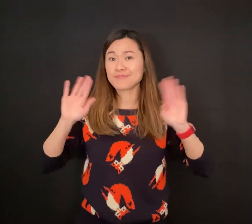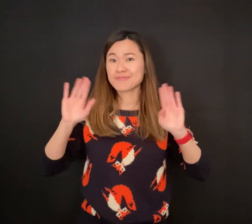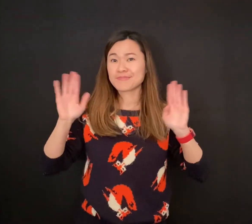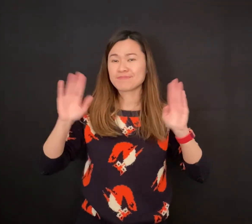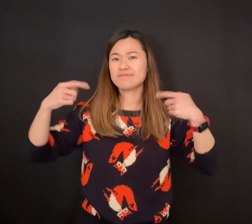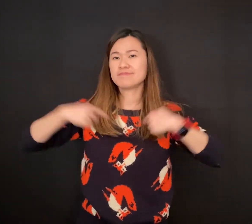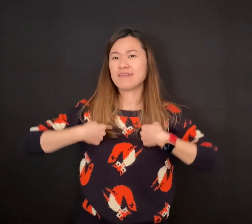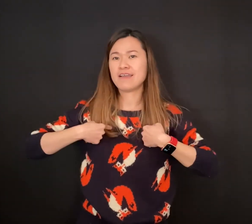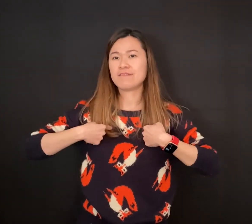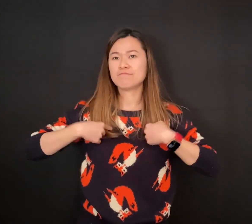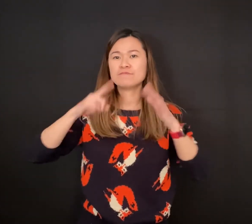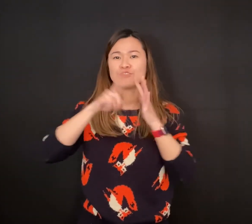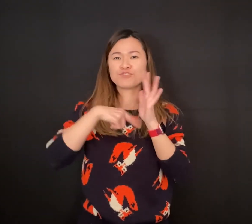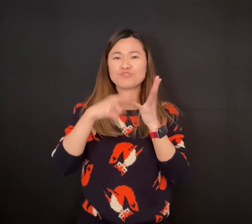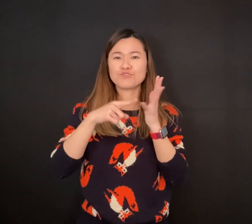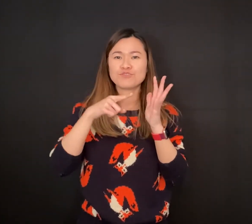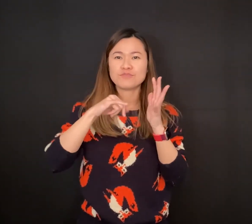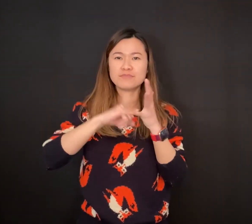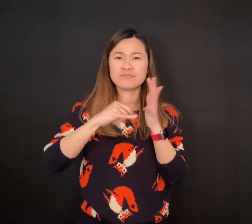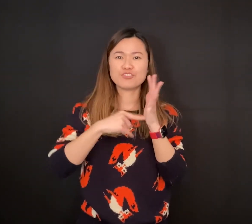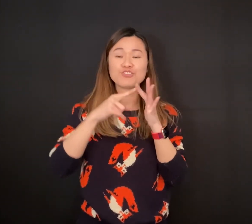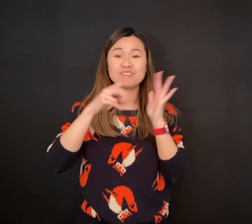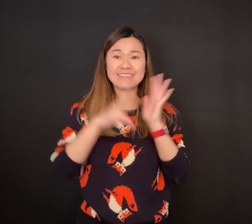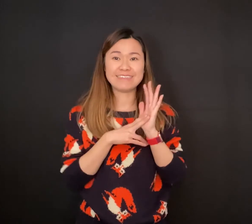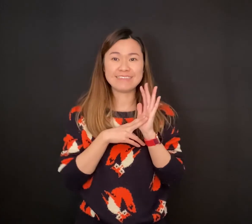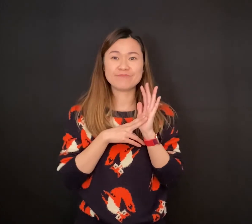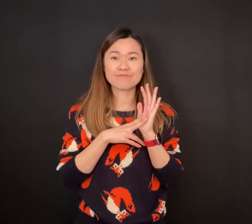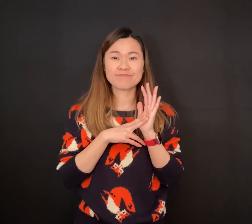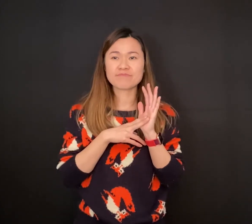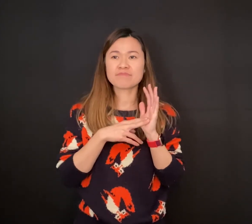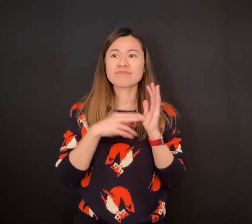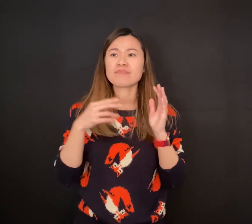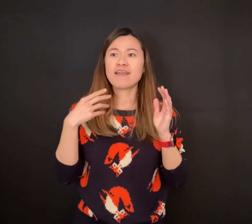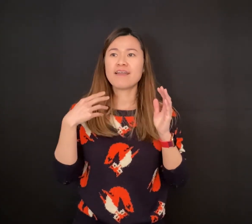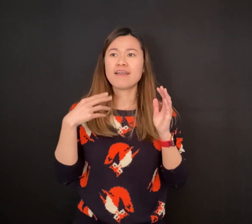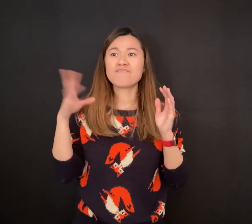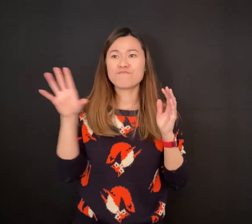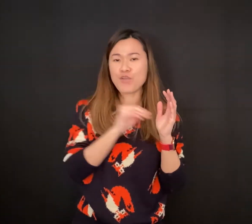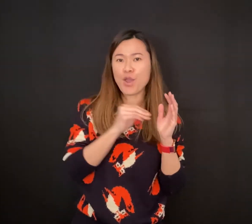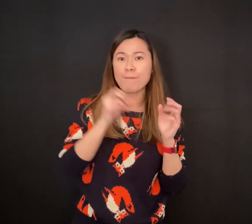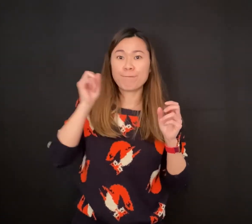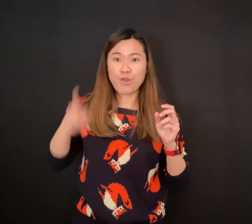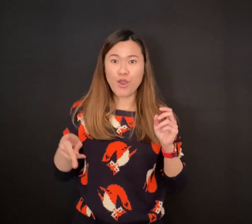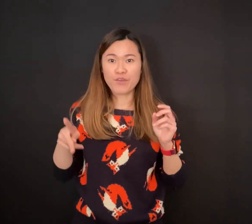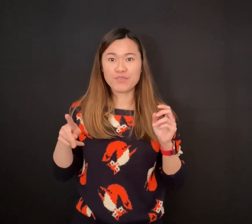Hello, I'm Justin from Perth.